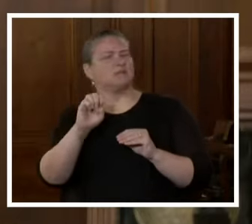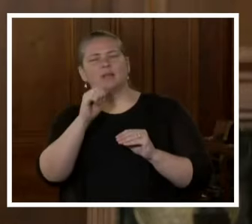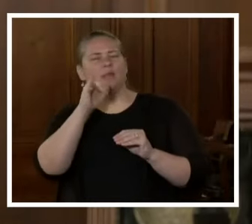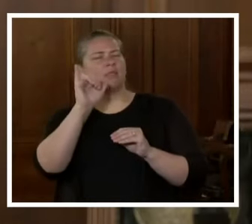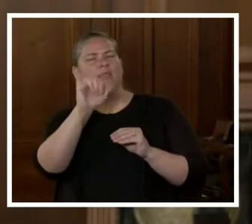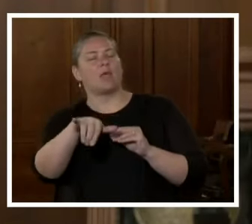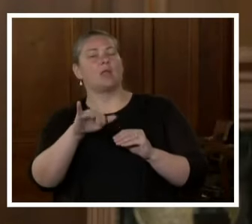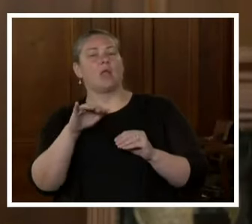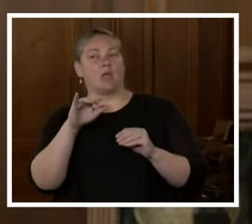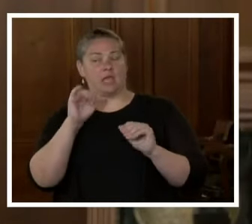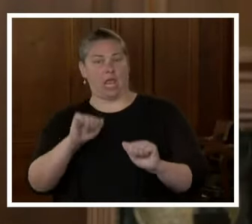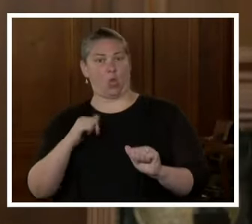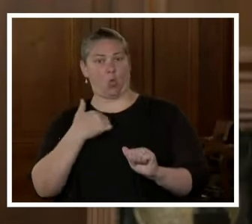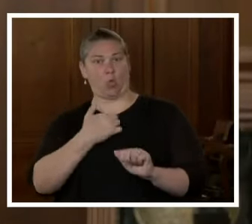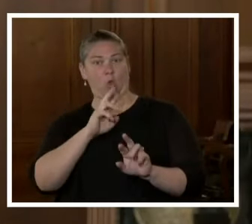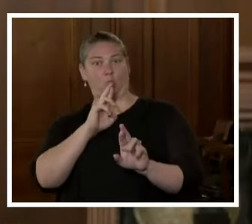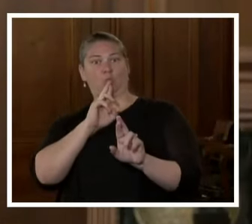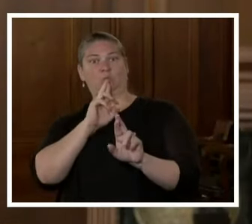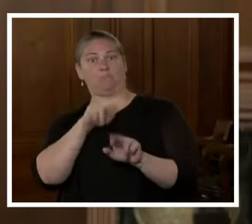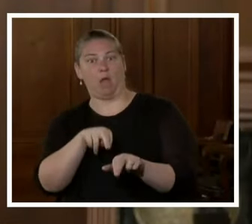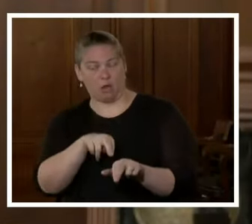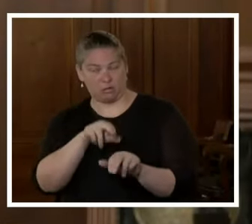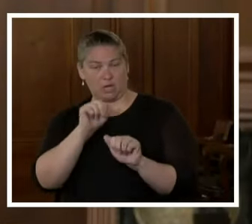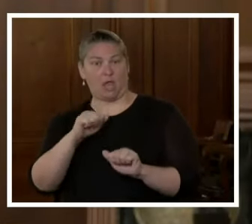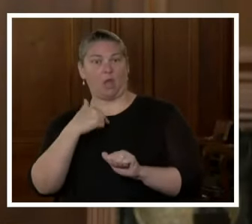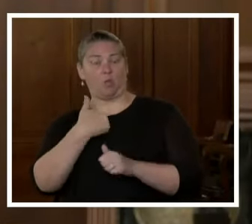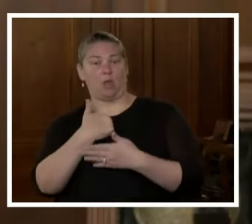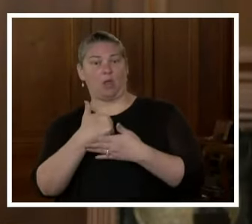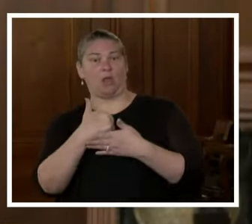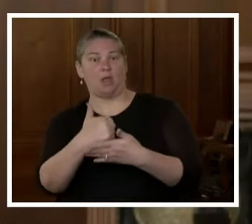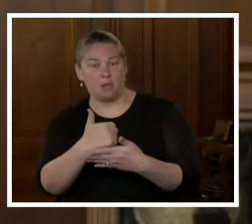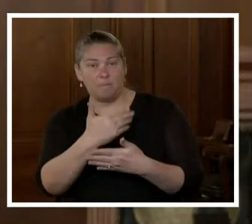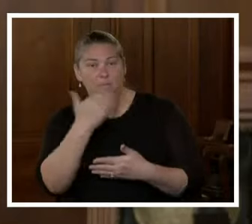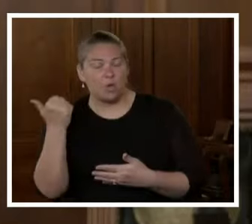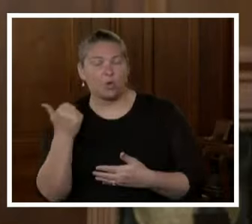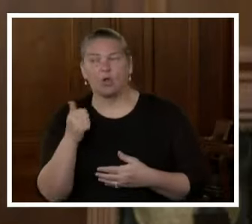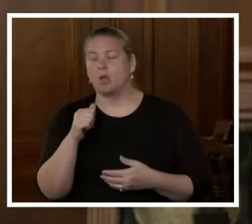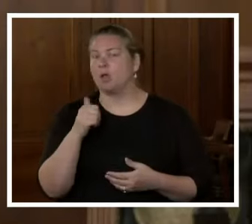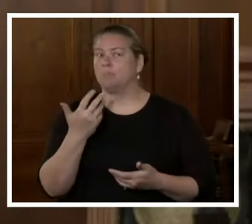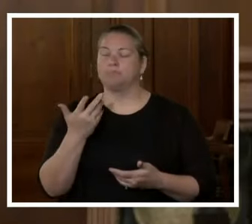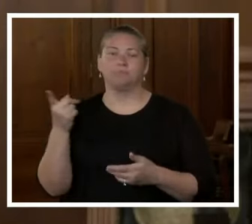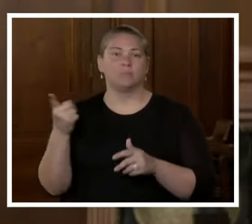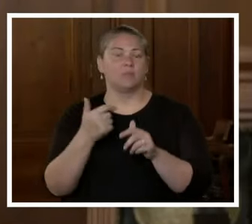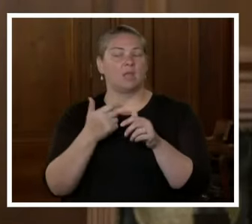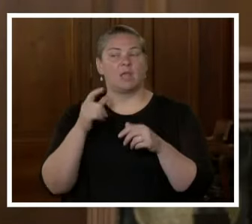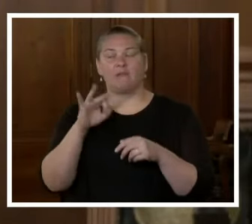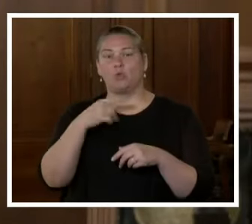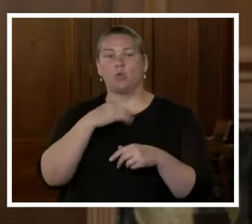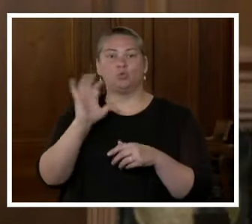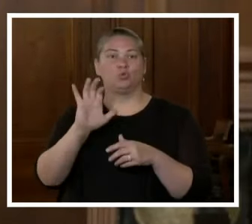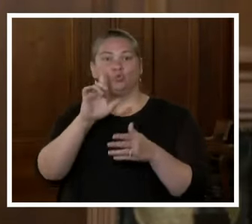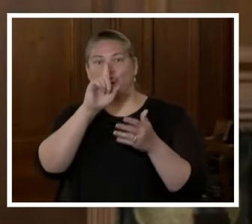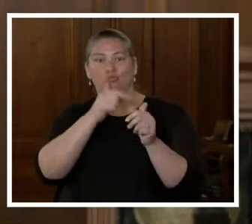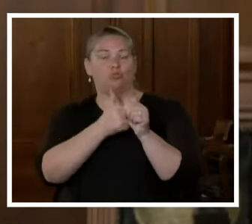BUT OUR GOAL WILL BE TO CONTINUE TO PROVIDE UPDATES, TO CONTINUE TO BE TRANSPARENT. AND WHILE THERE'S SOME SCIENCE